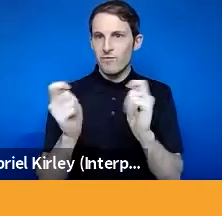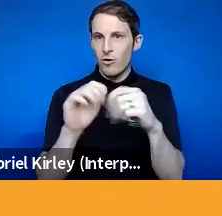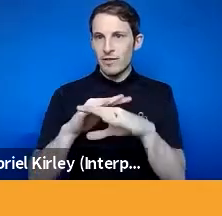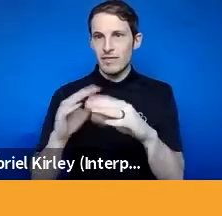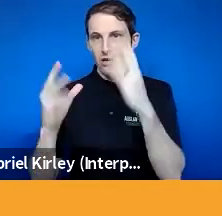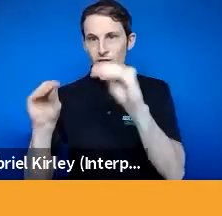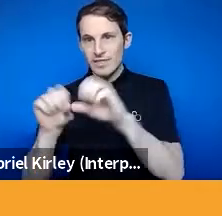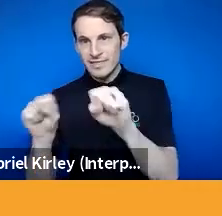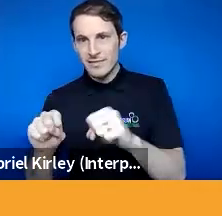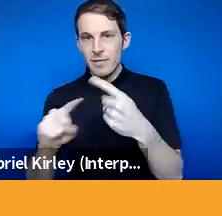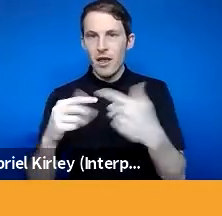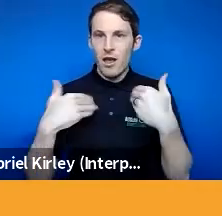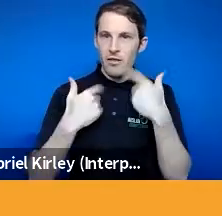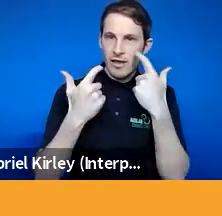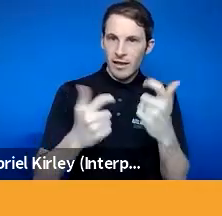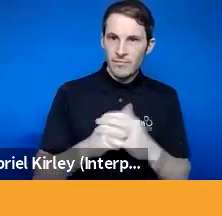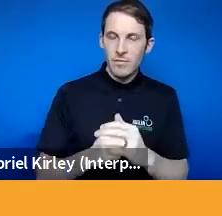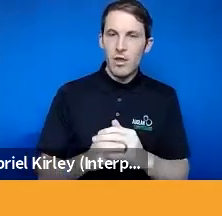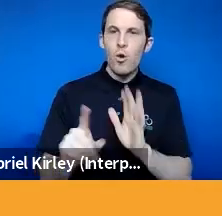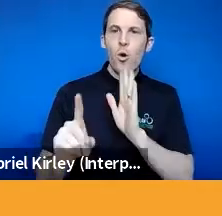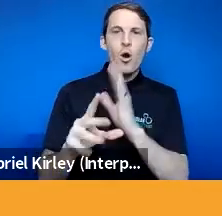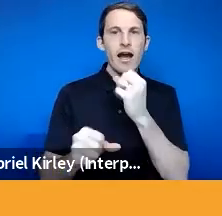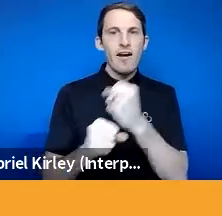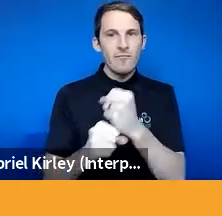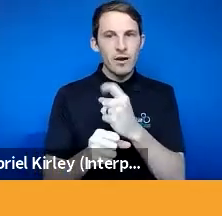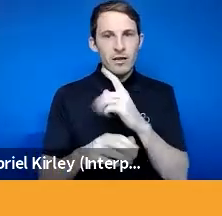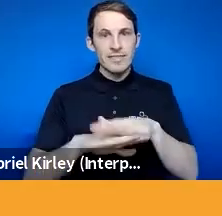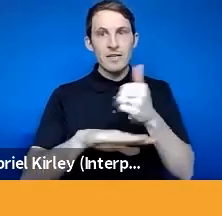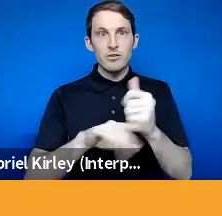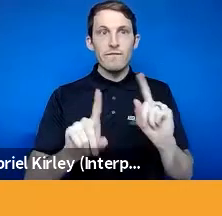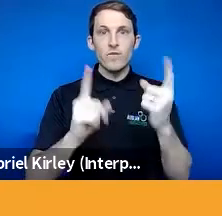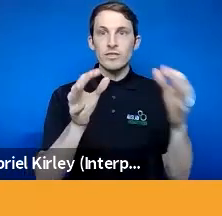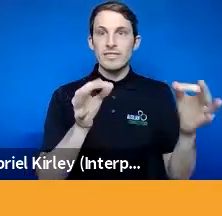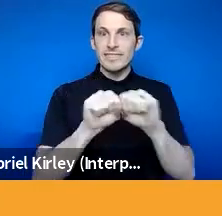and health care. Her Government established the first ever scheme for people with disabilities